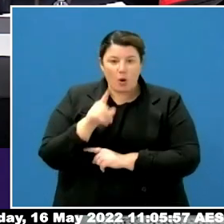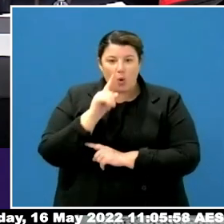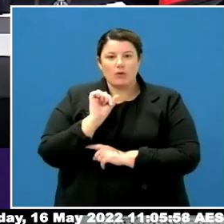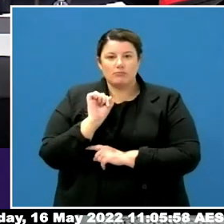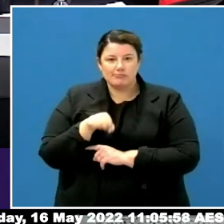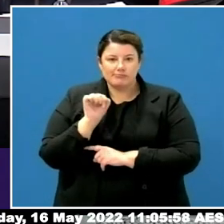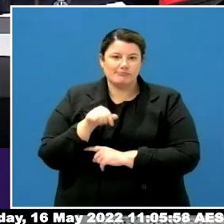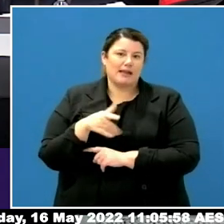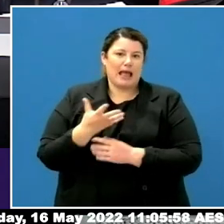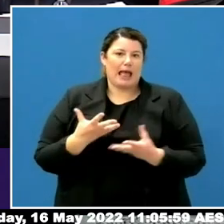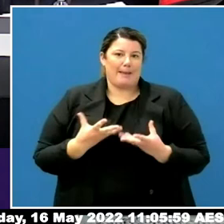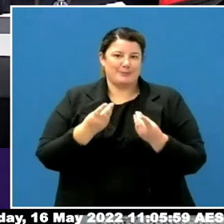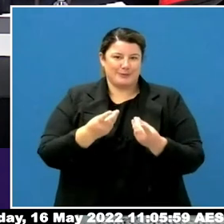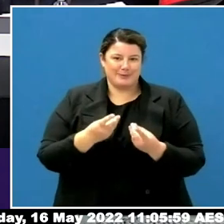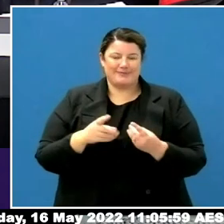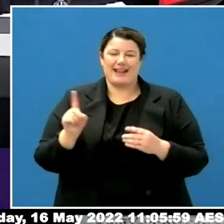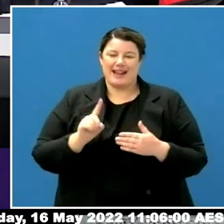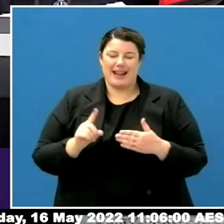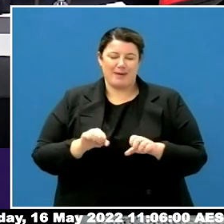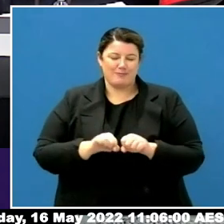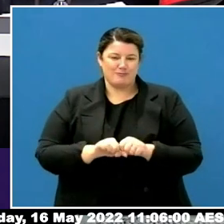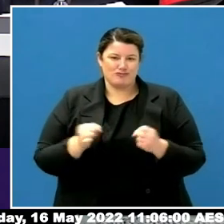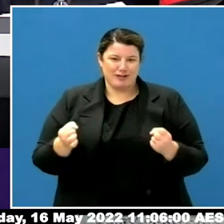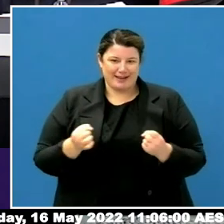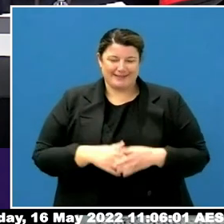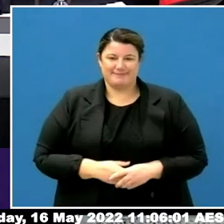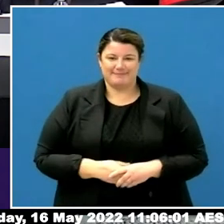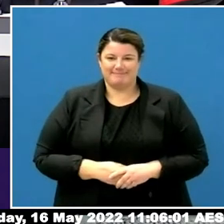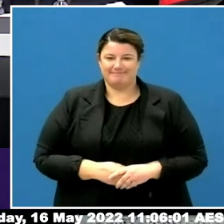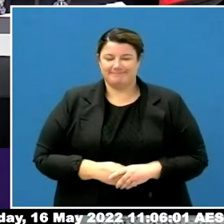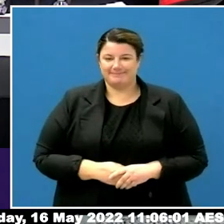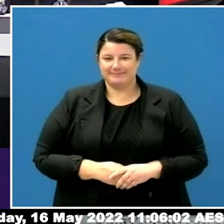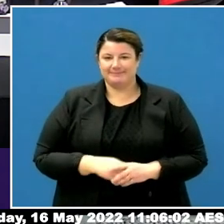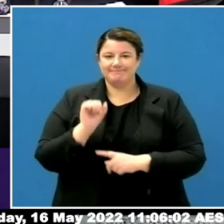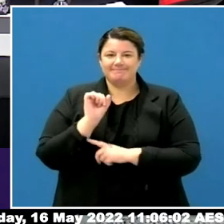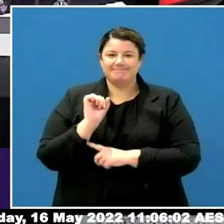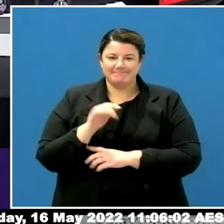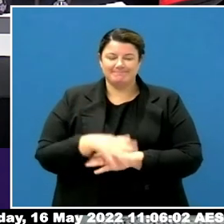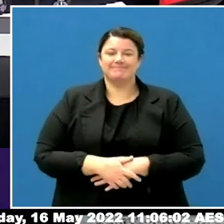you wish. We shall now adjourn. ASSOCIATE: The Royal Commission is adjourned. The Royal Commission is resumed. CHAIR: We'll give everybody a moment to